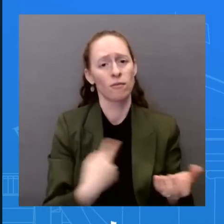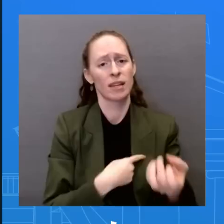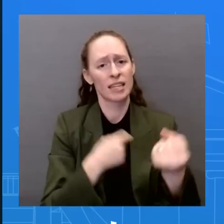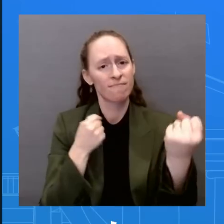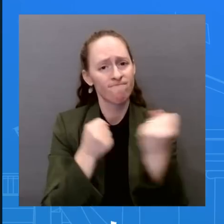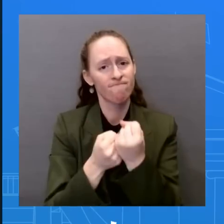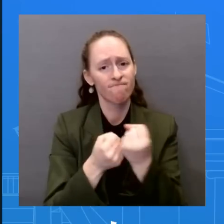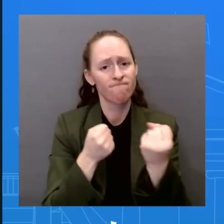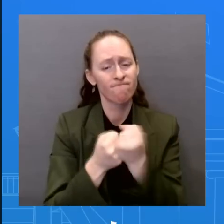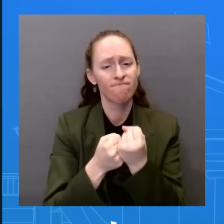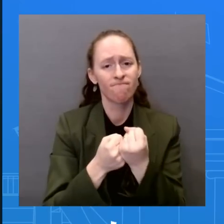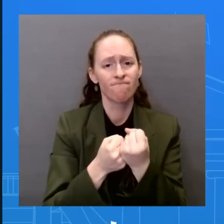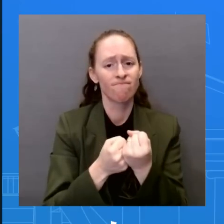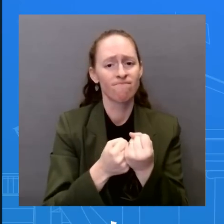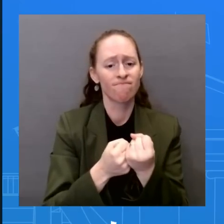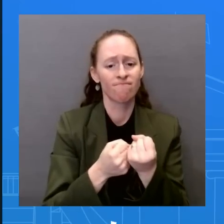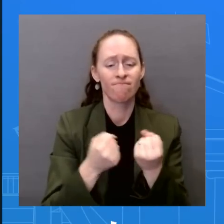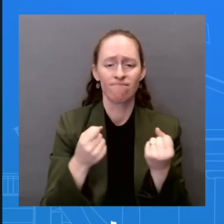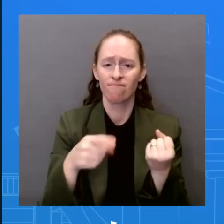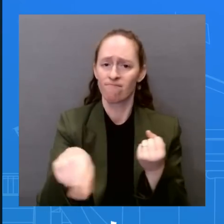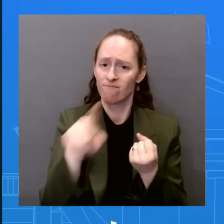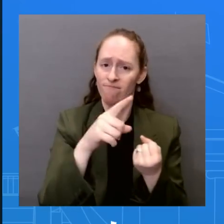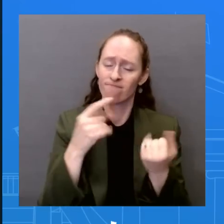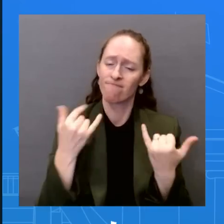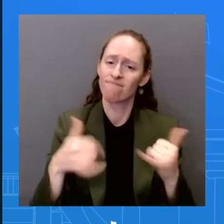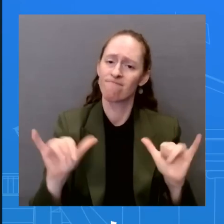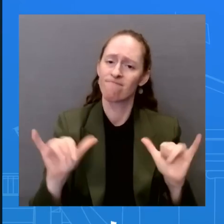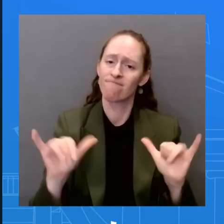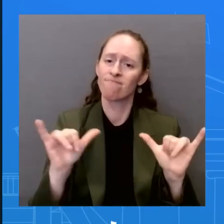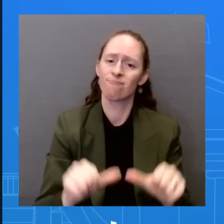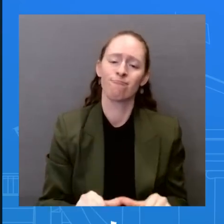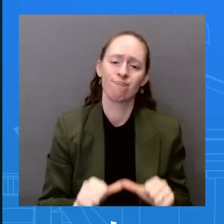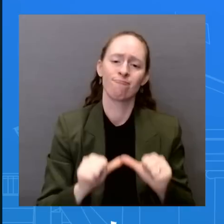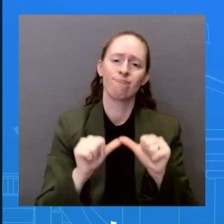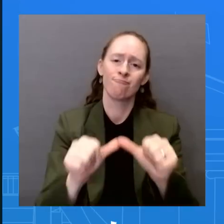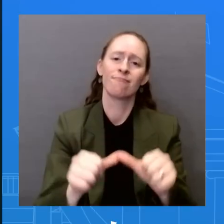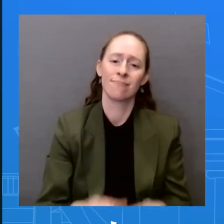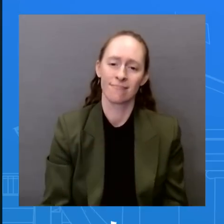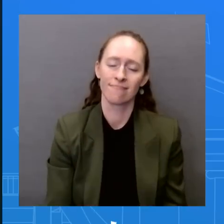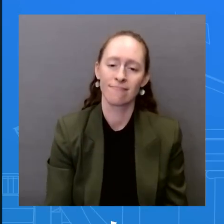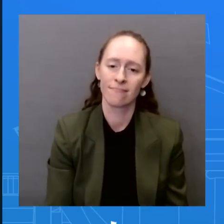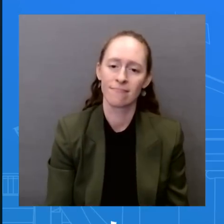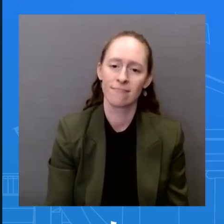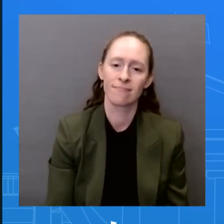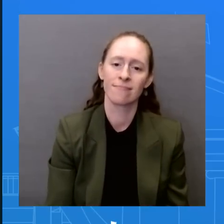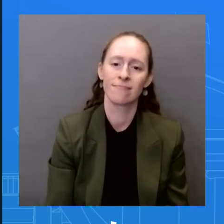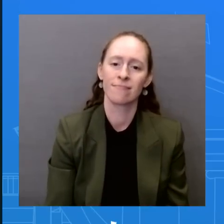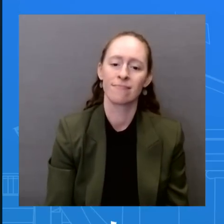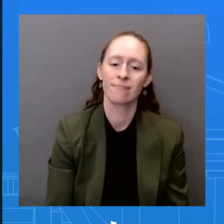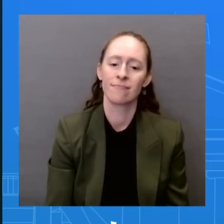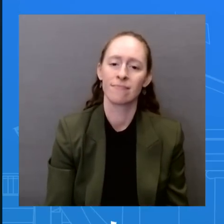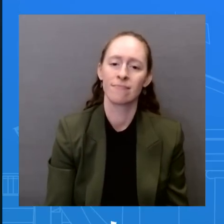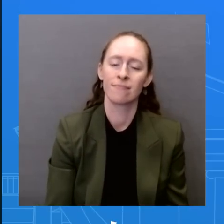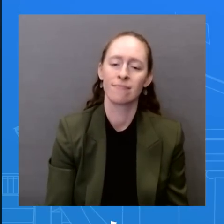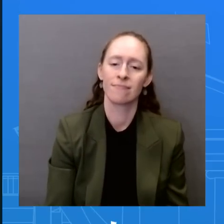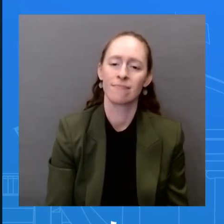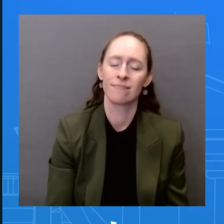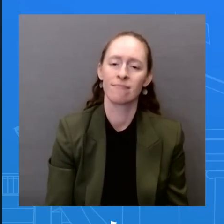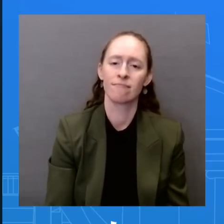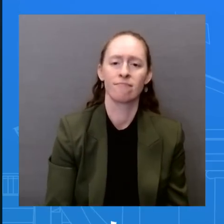and the President is thinking of the students, parents, teachers, and community members this week.